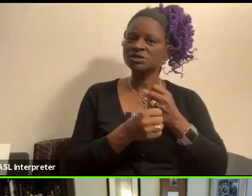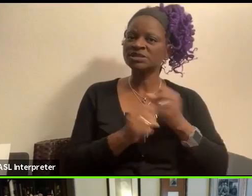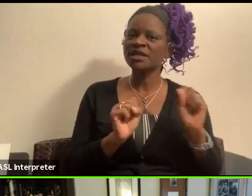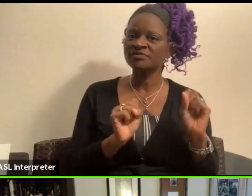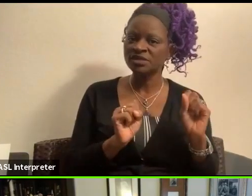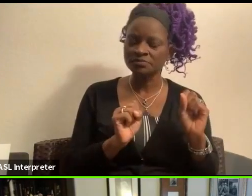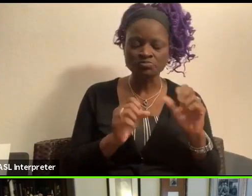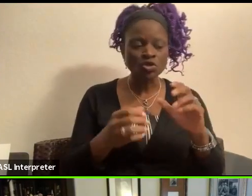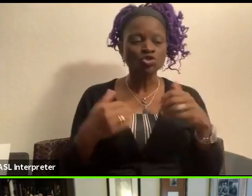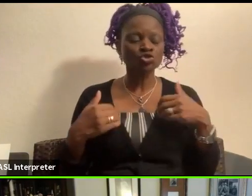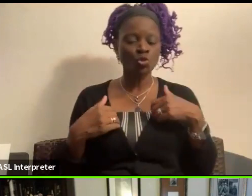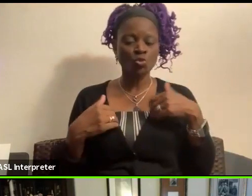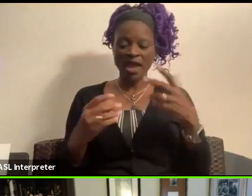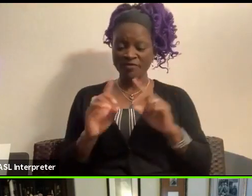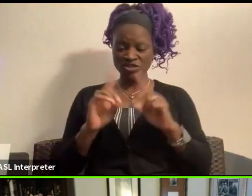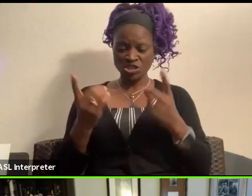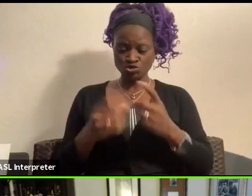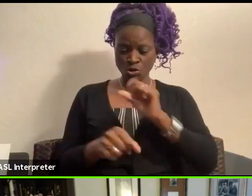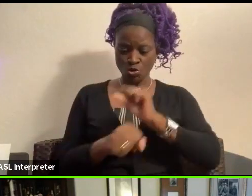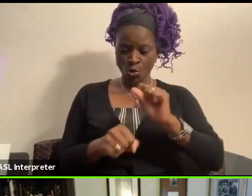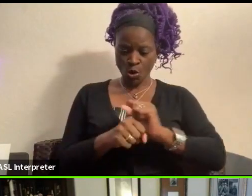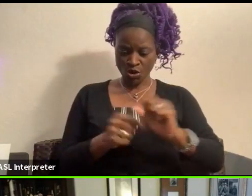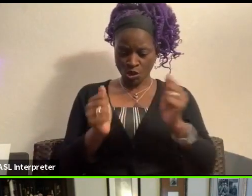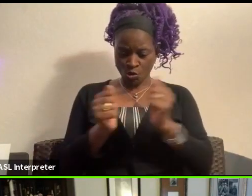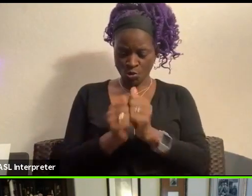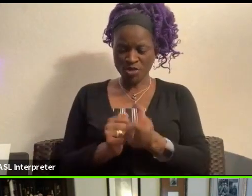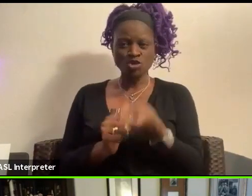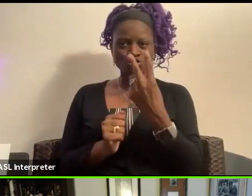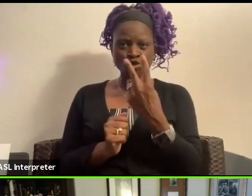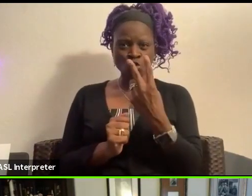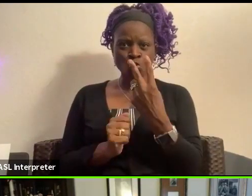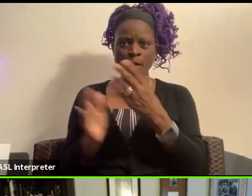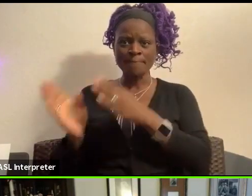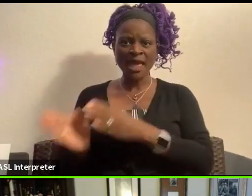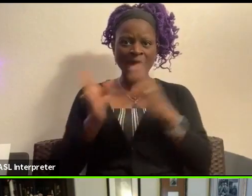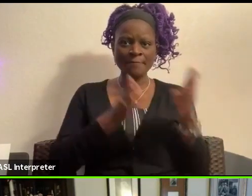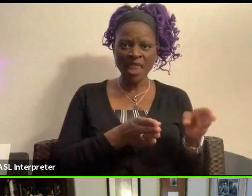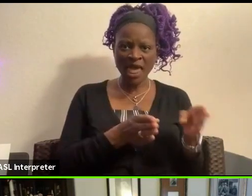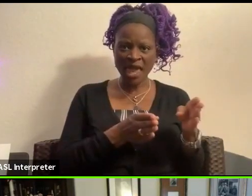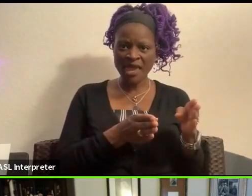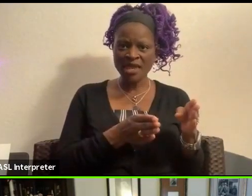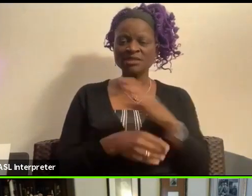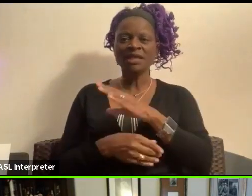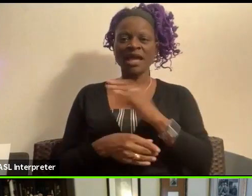to identify plans and one projected plan that will be challenging.